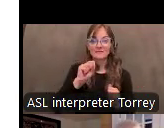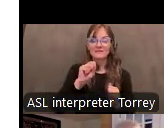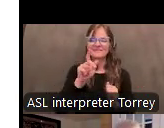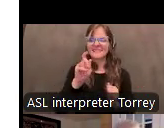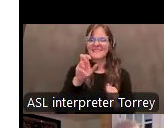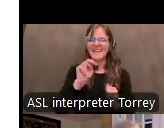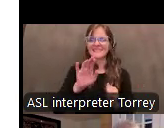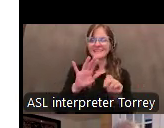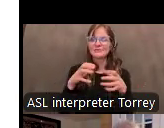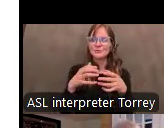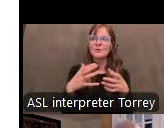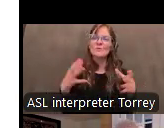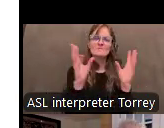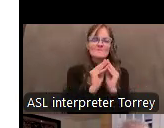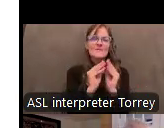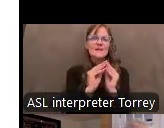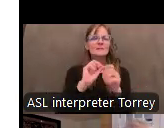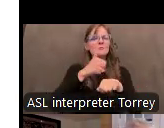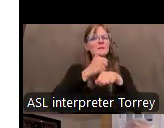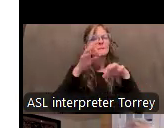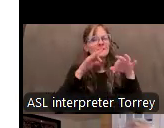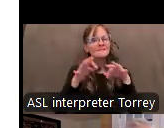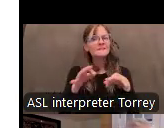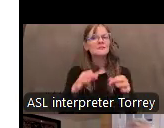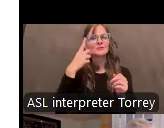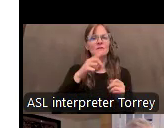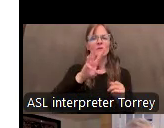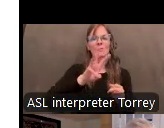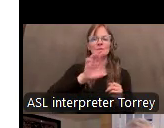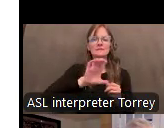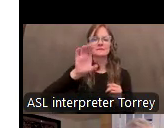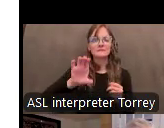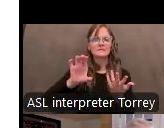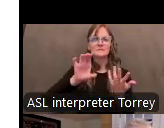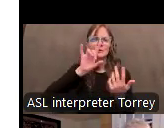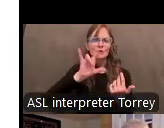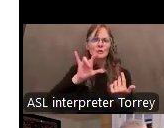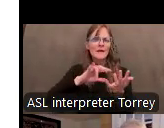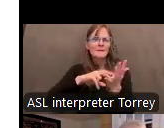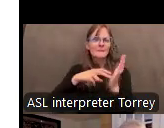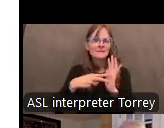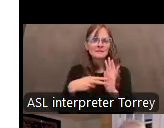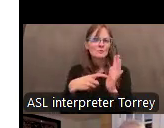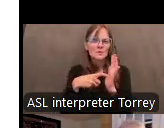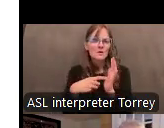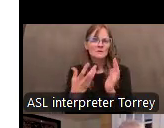and one of the top elements on our list came through as this strength of trust that the department,